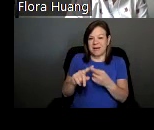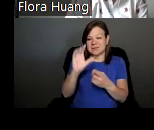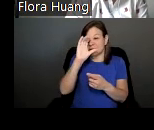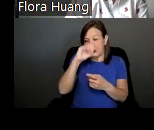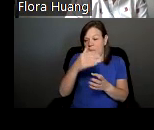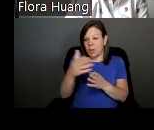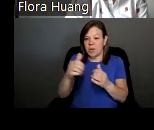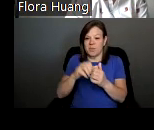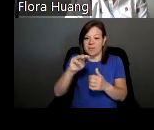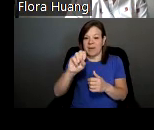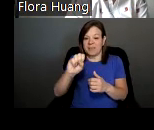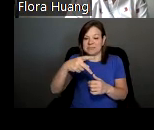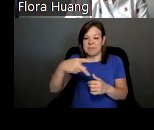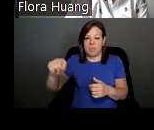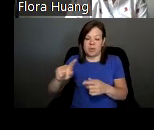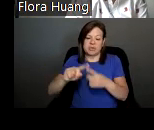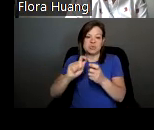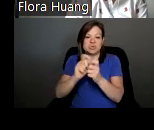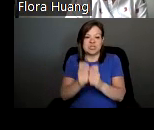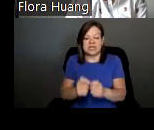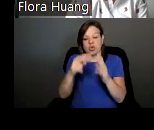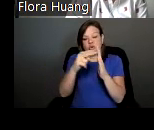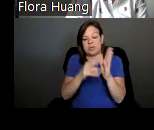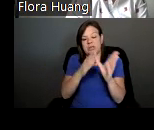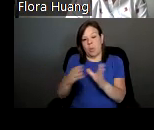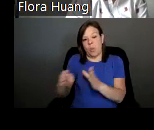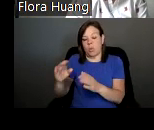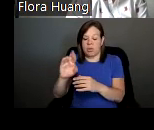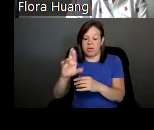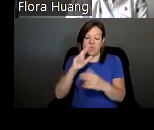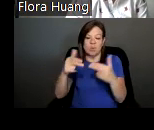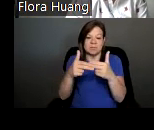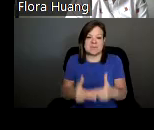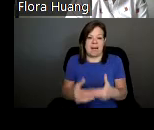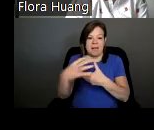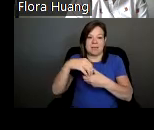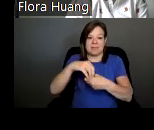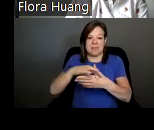the reading order of your slide content. And it's not very intuitive,